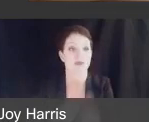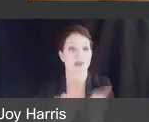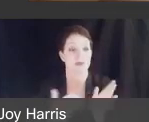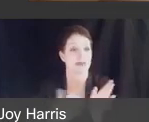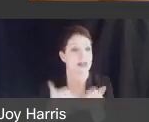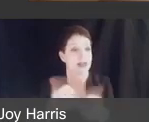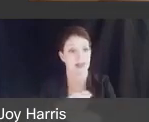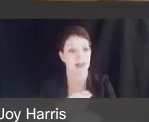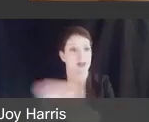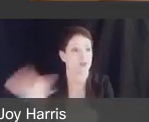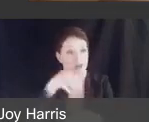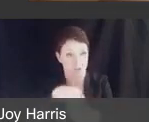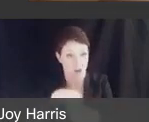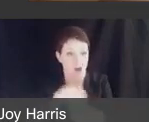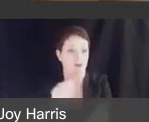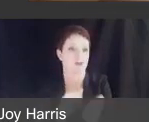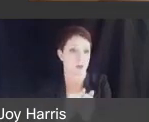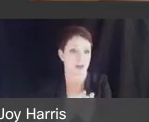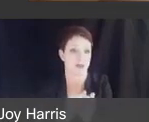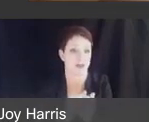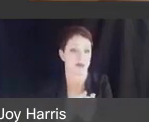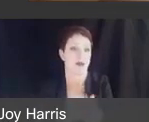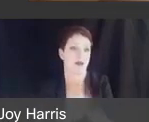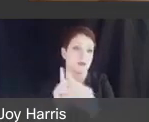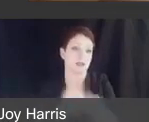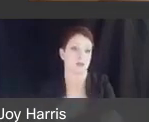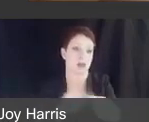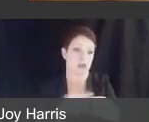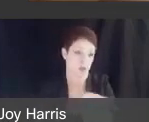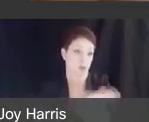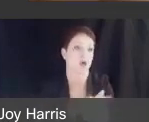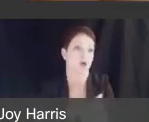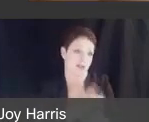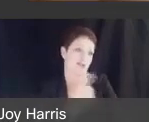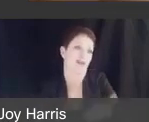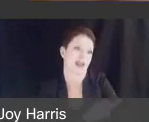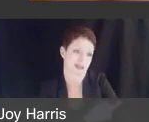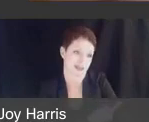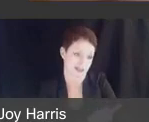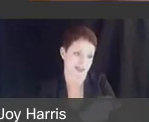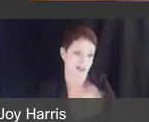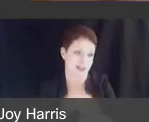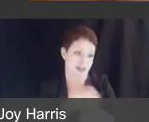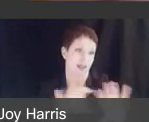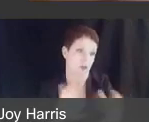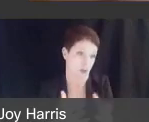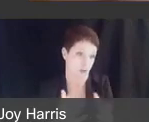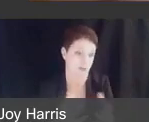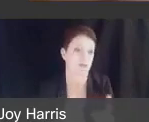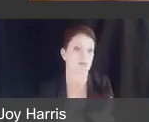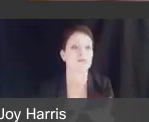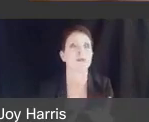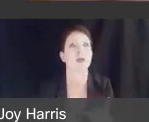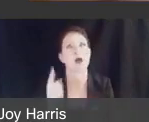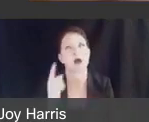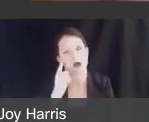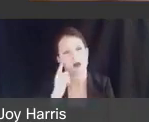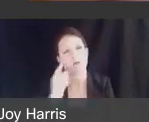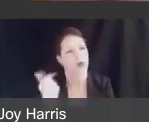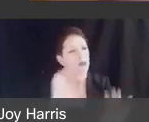part of the response to the COVID vaccine is in that cohort. There are other groups like clergy,